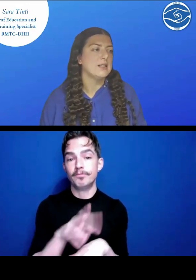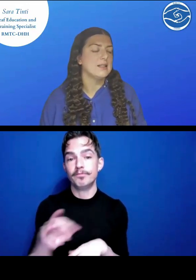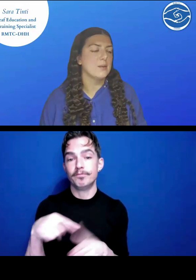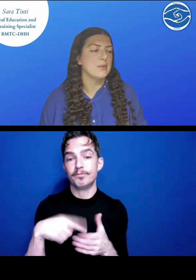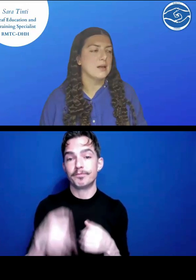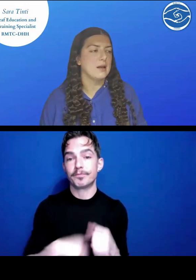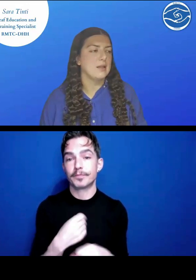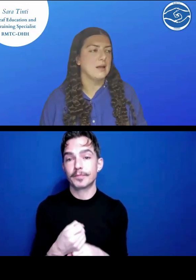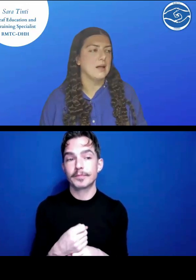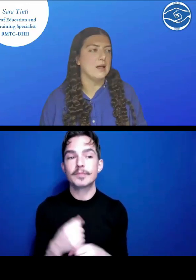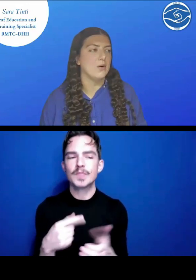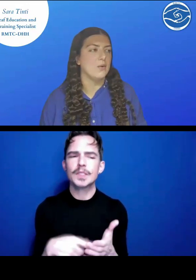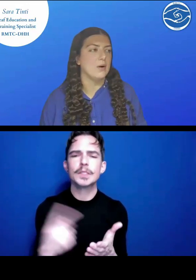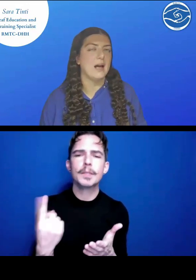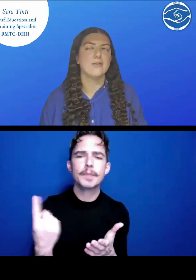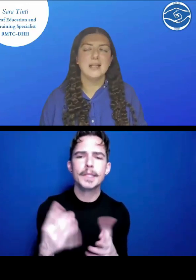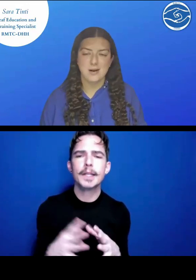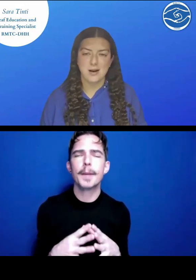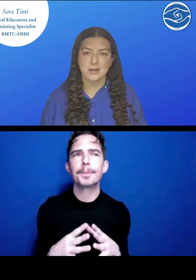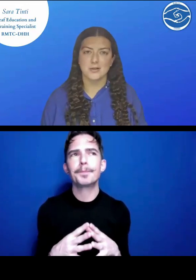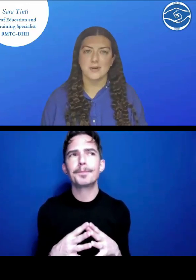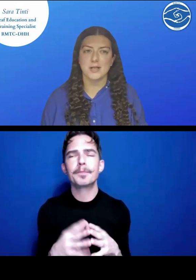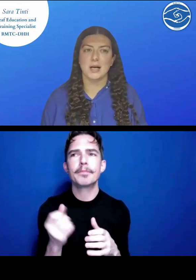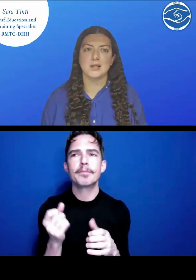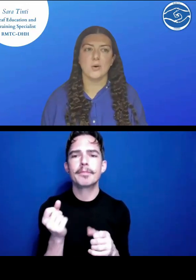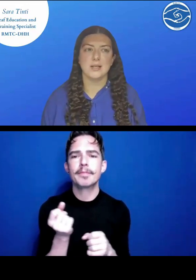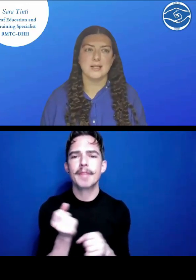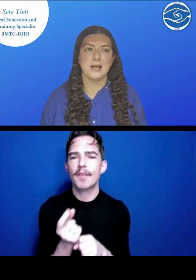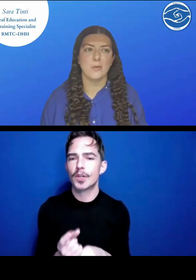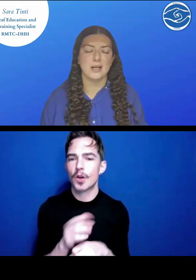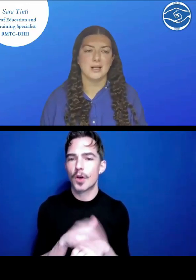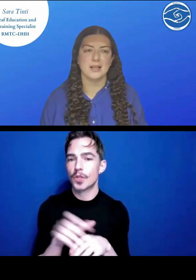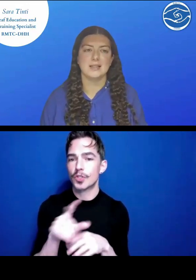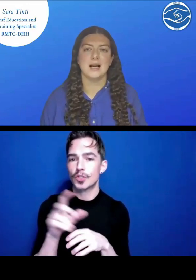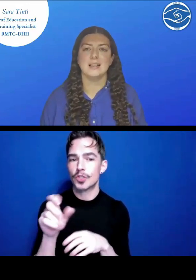and this is something that every year on our survey, you guys always say, "Oh my goodness,